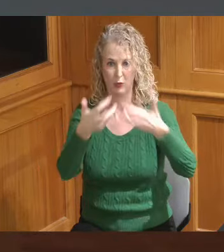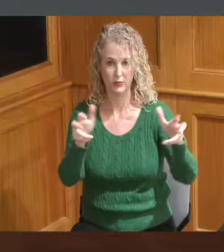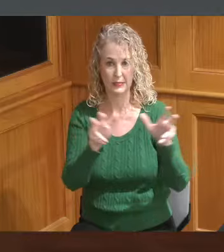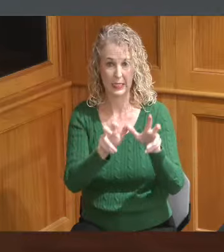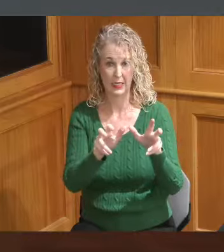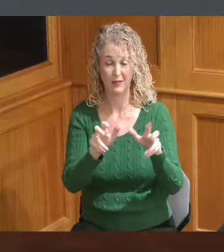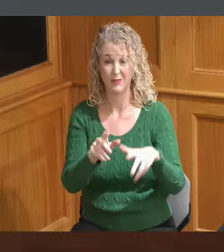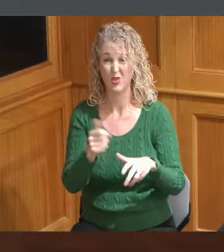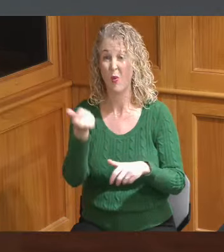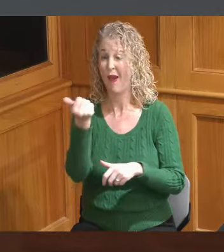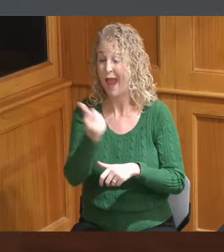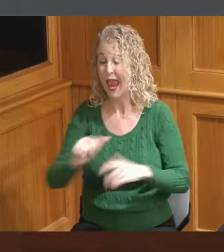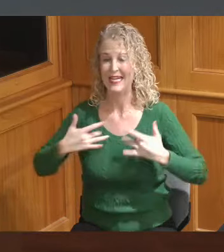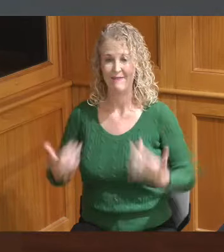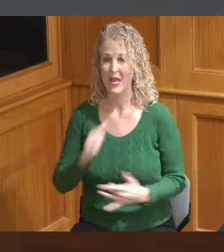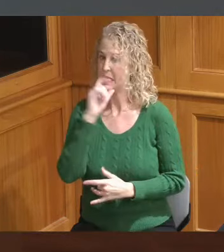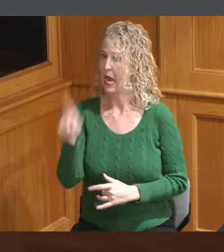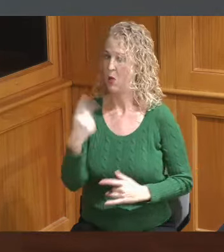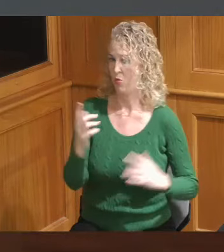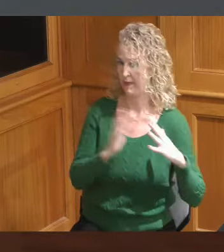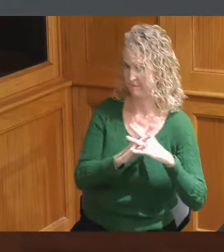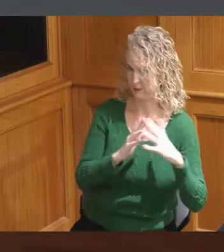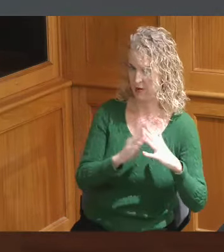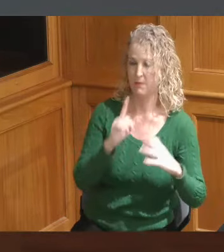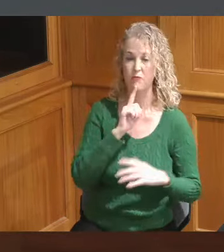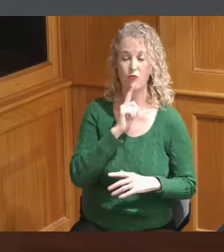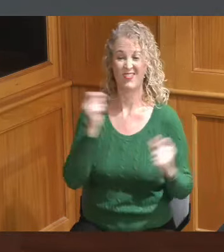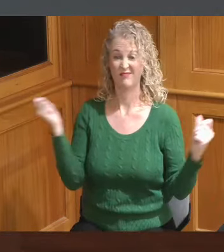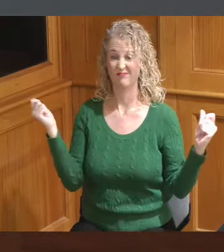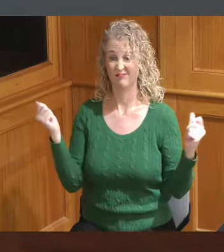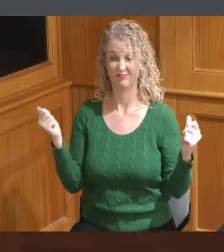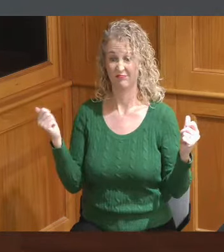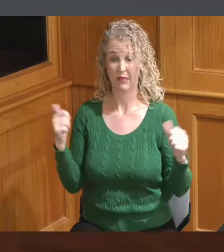any event not just football but for any event that occurs that would take would make use of